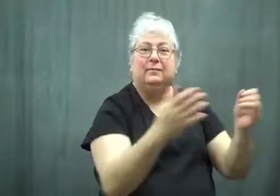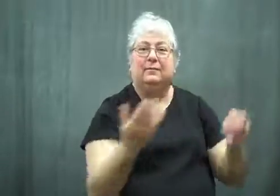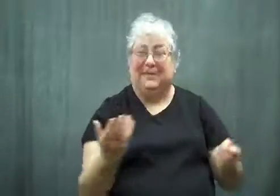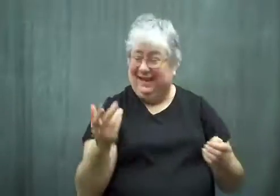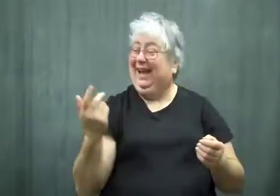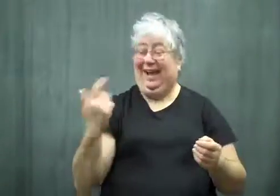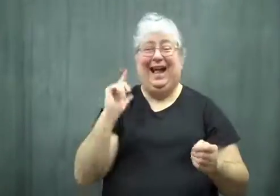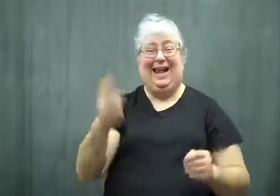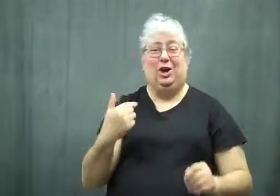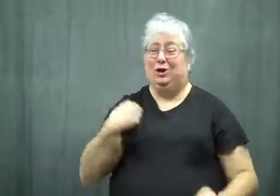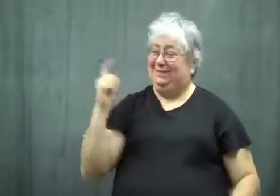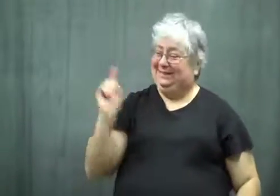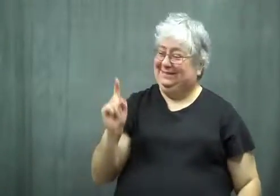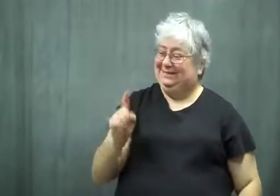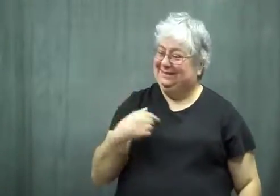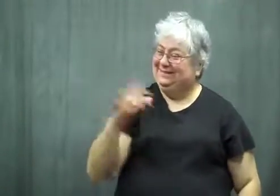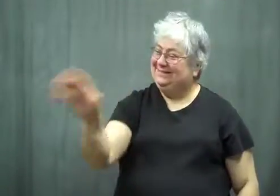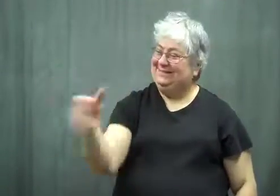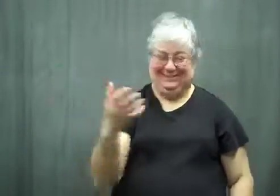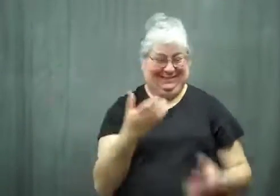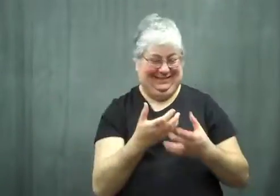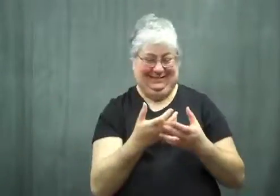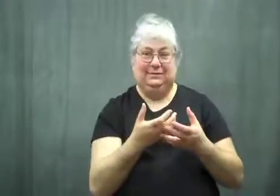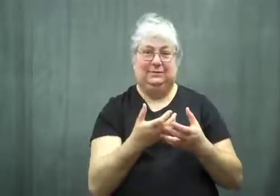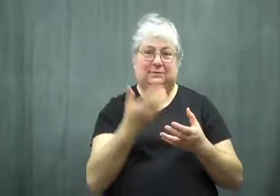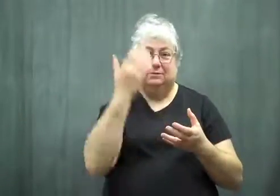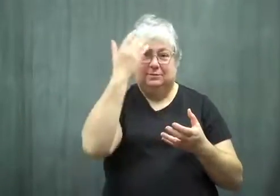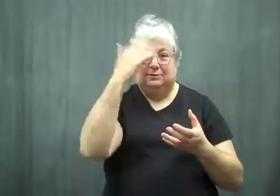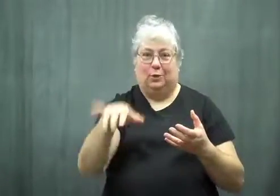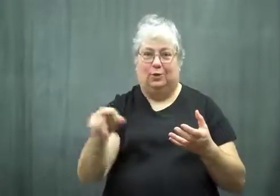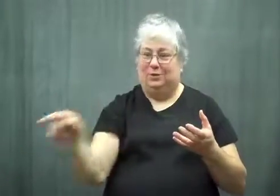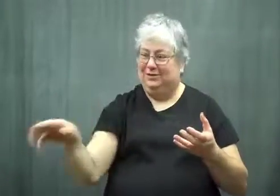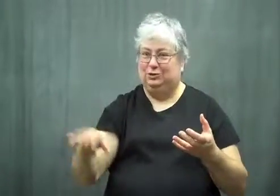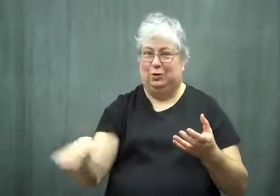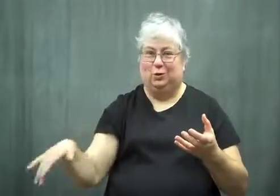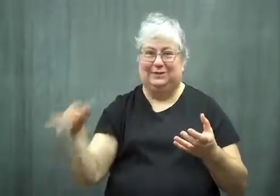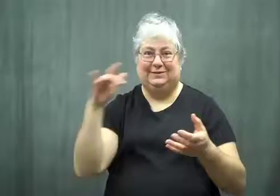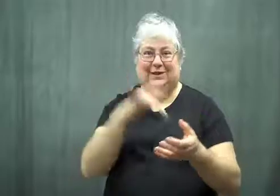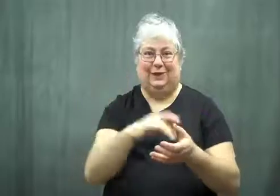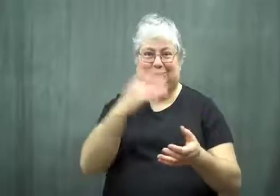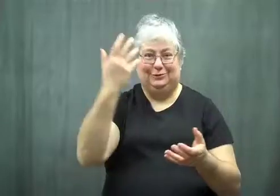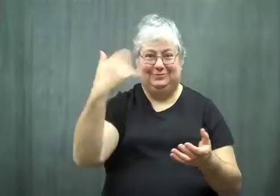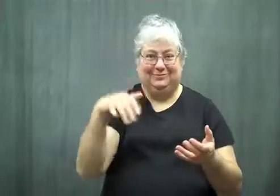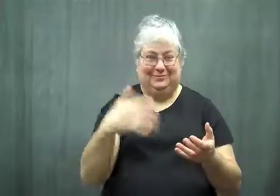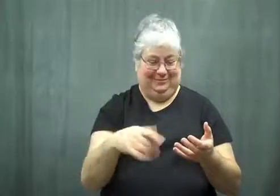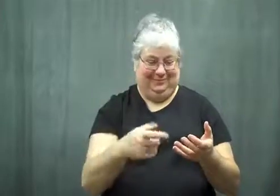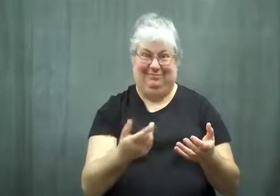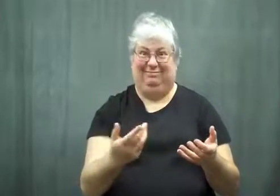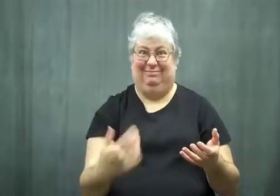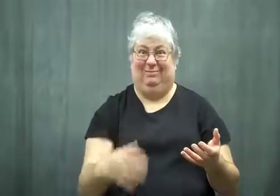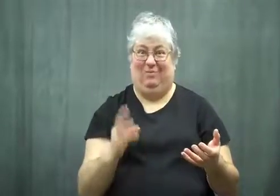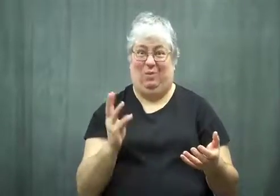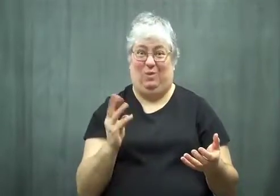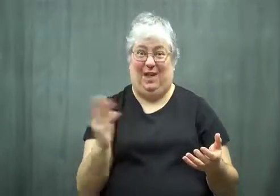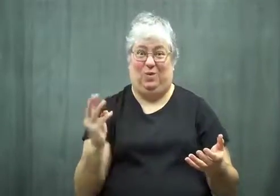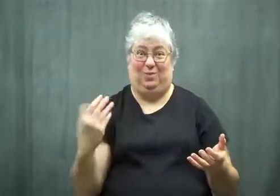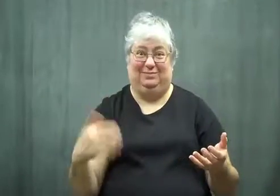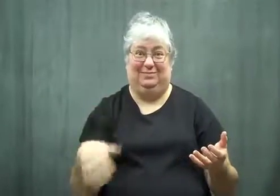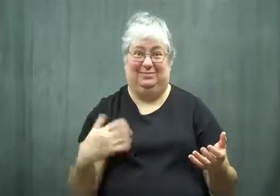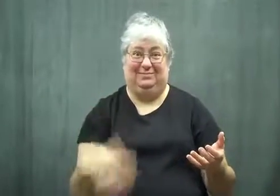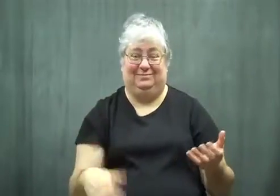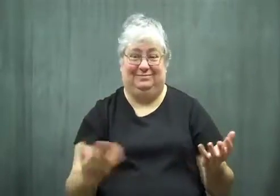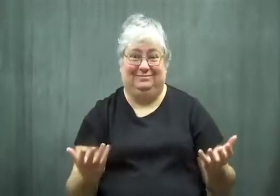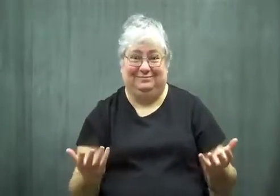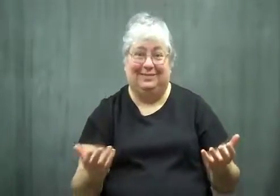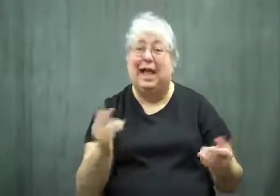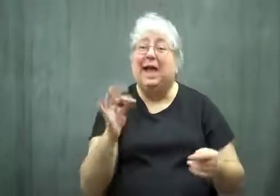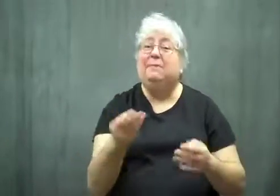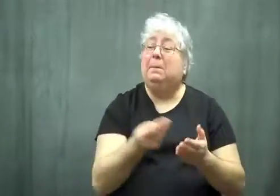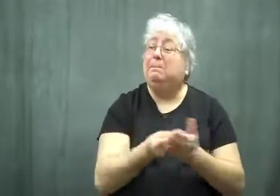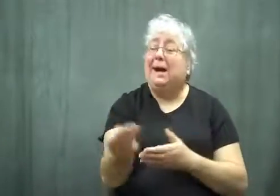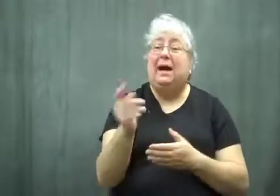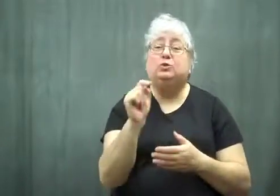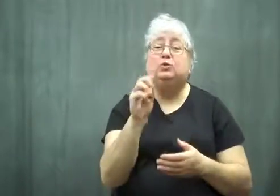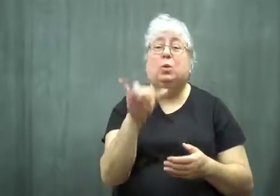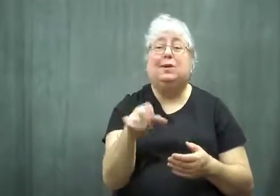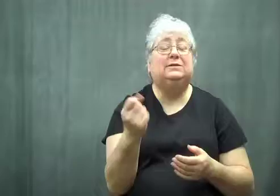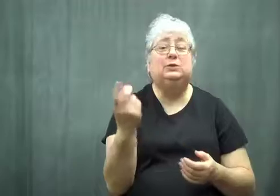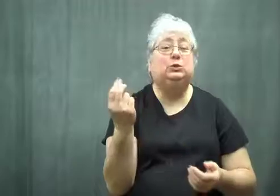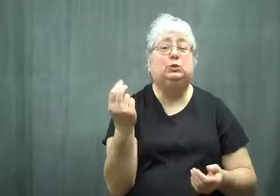Then you pick it up, unaware of who has already touched it. Wow.